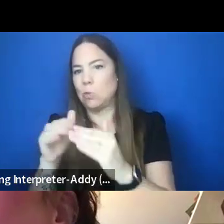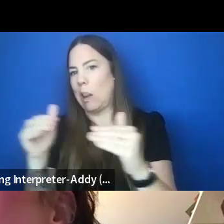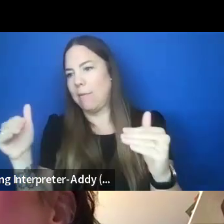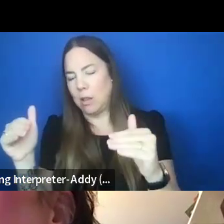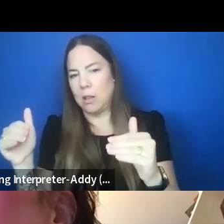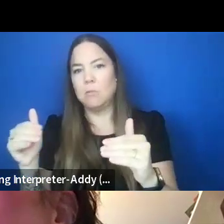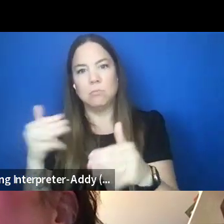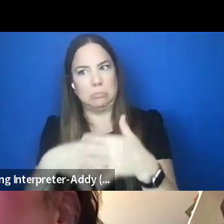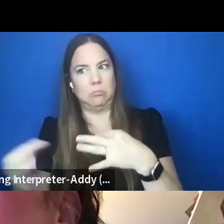Brooke Wilson: So